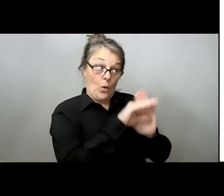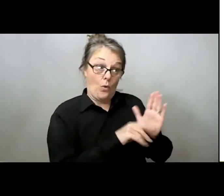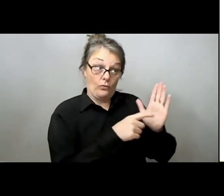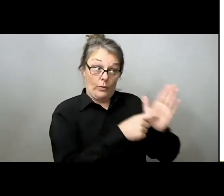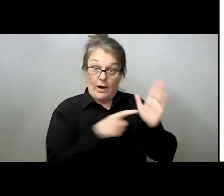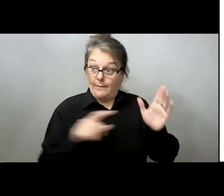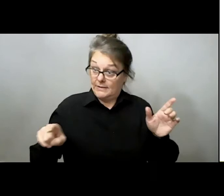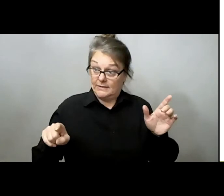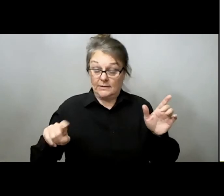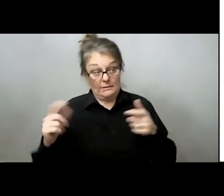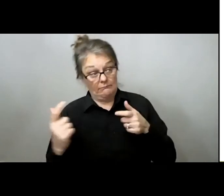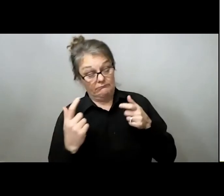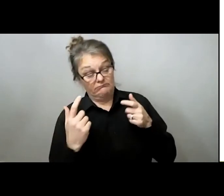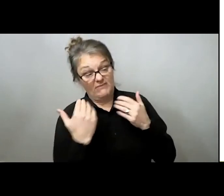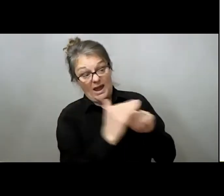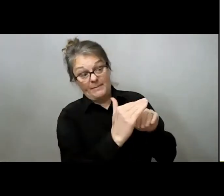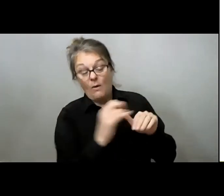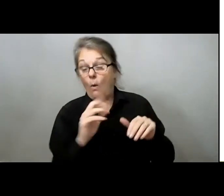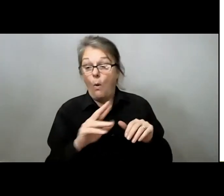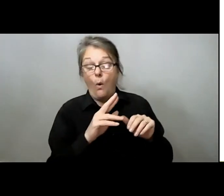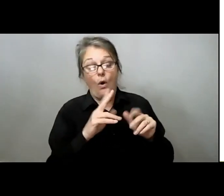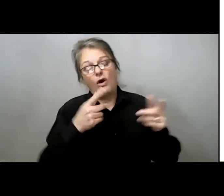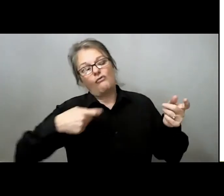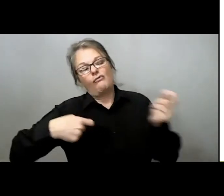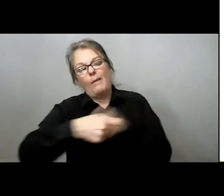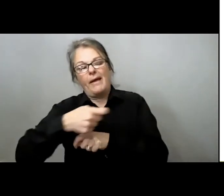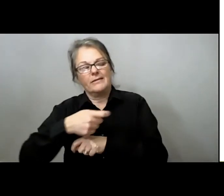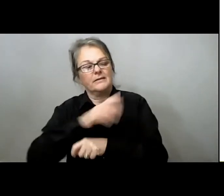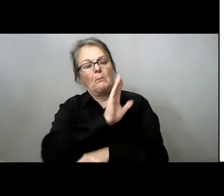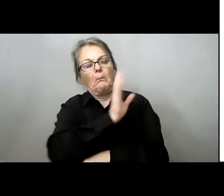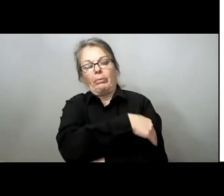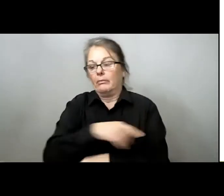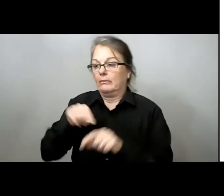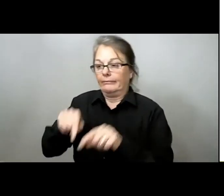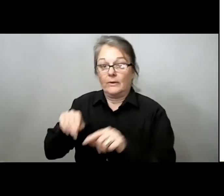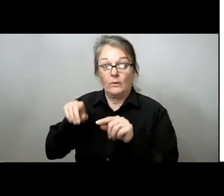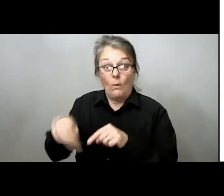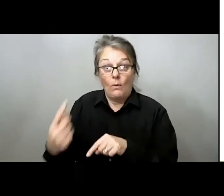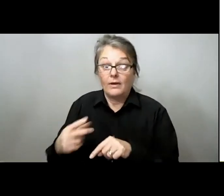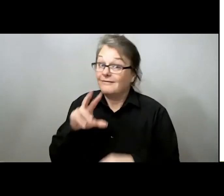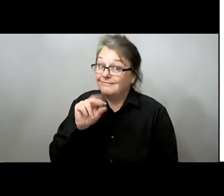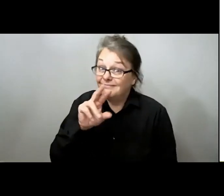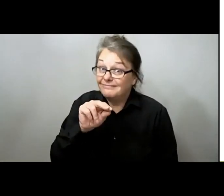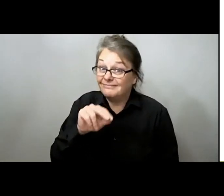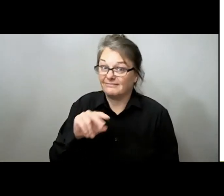AND MEETING THE AODA MINIMUM STANDARDS, AND I WANT TO SAY AGAIN THEY'RE MINIMUM,